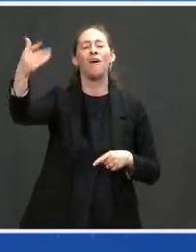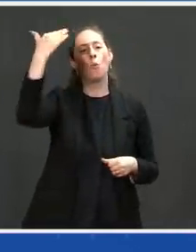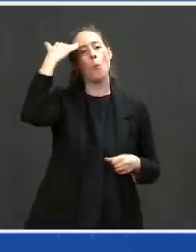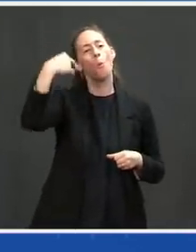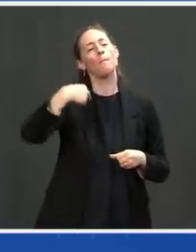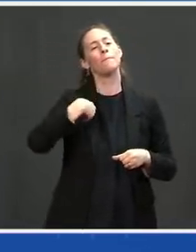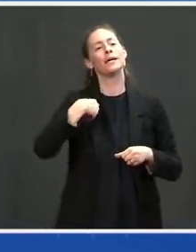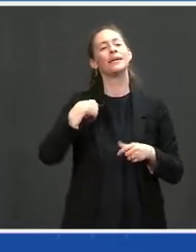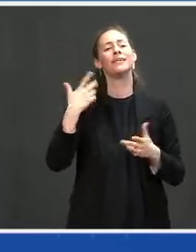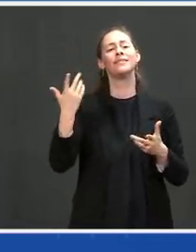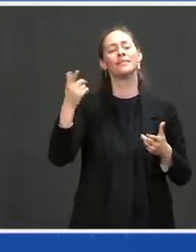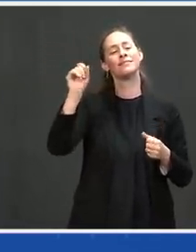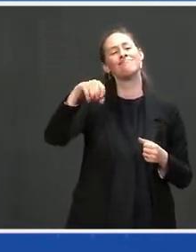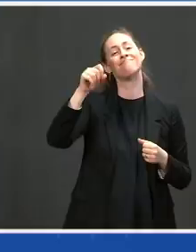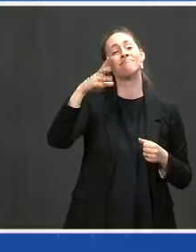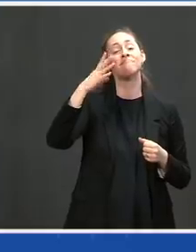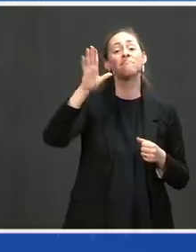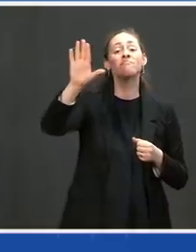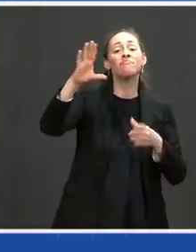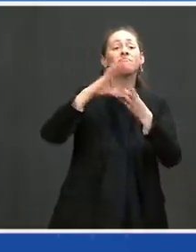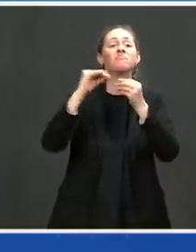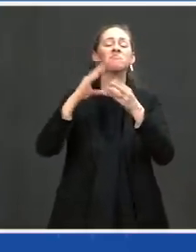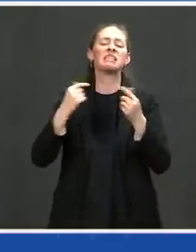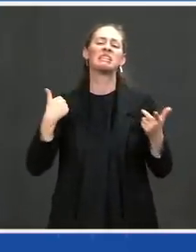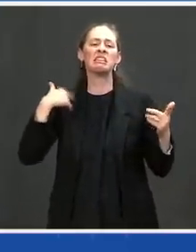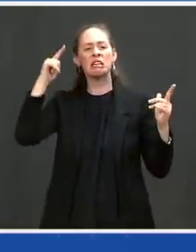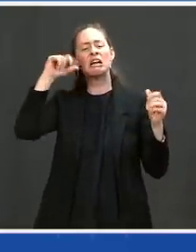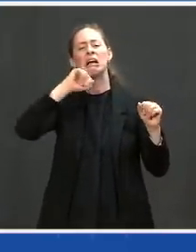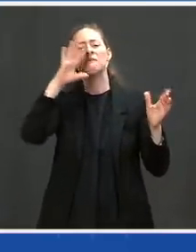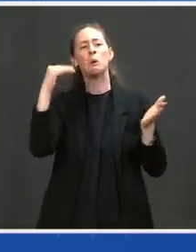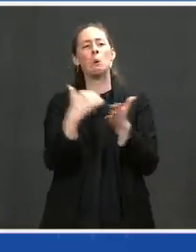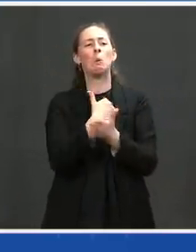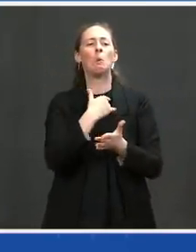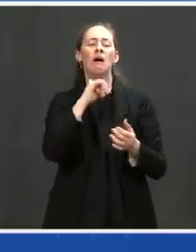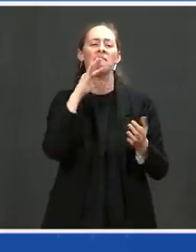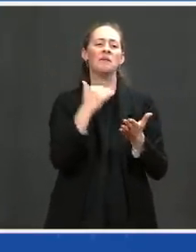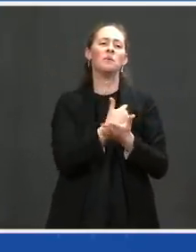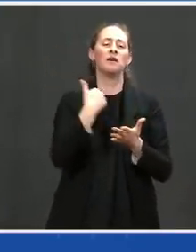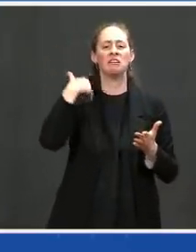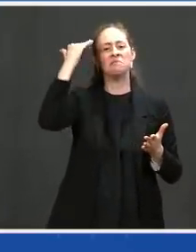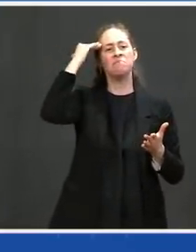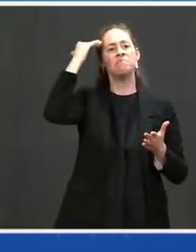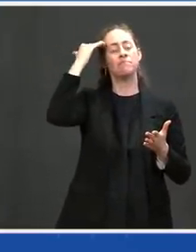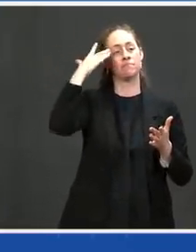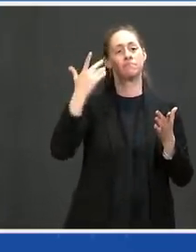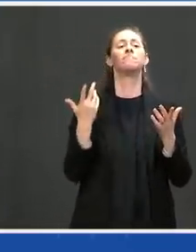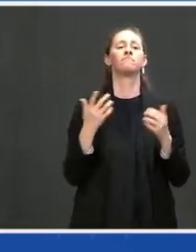But this is a matter of making sure that -- I would like Republican -- elected Republican support,